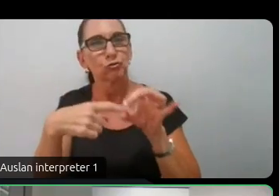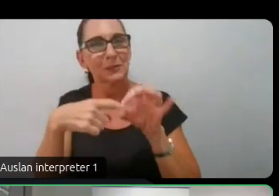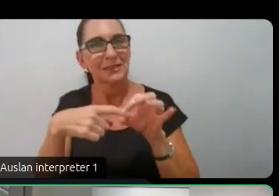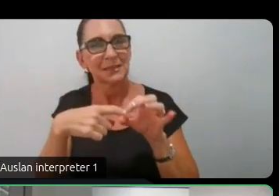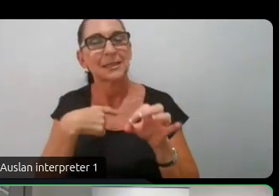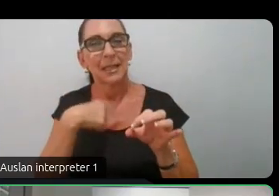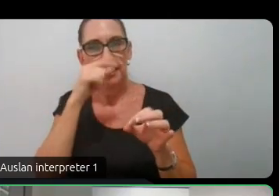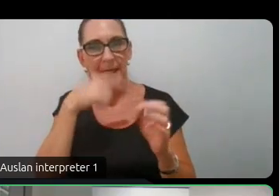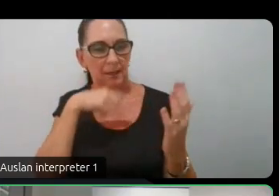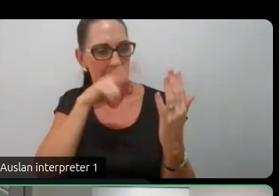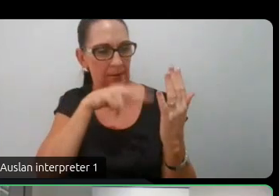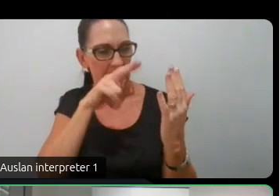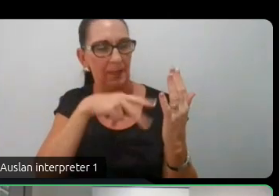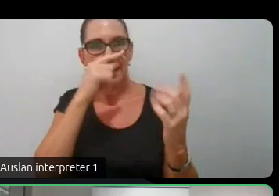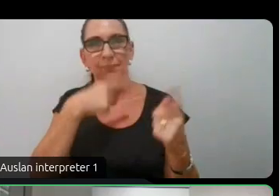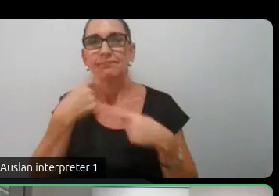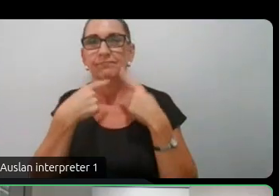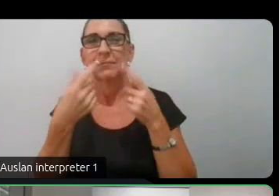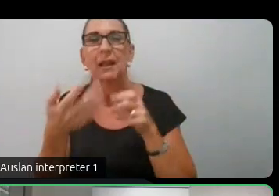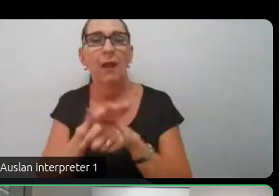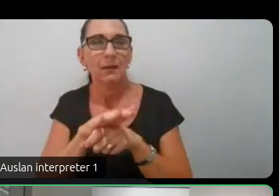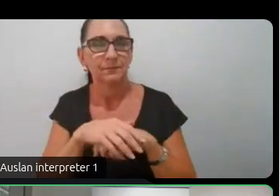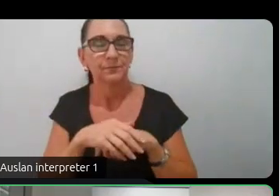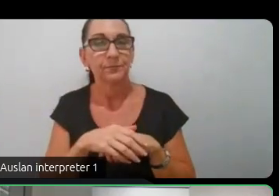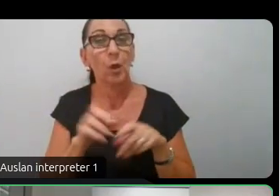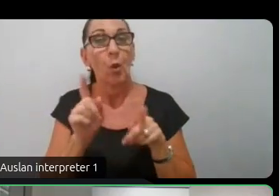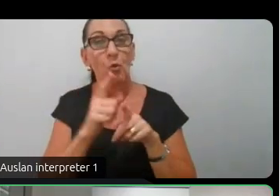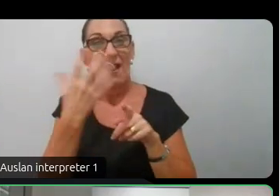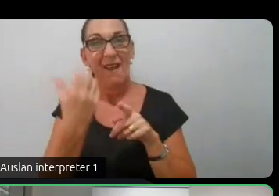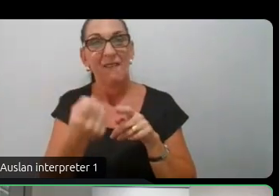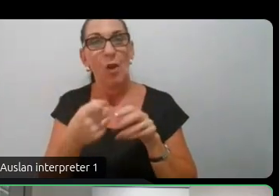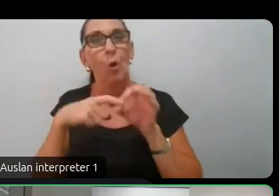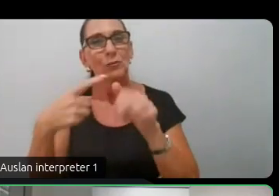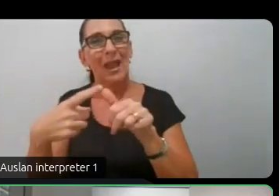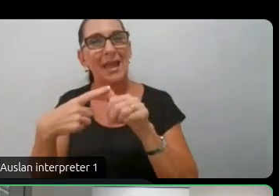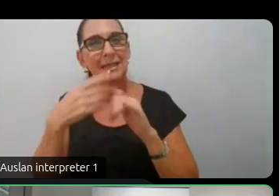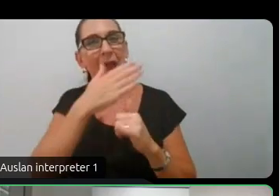up during the webinar. There also be a Q&A um session at the end of the content. So,